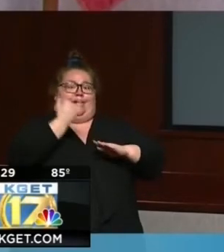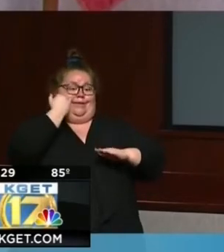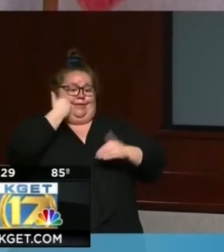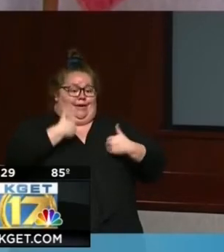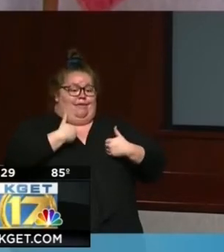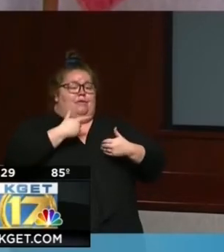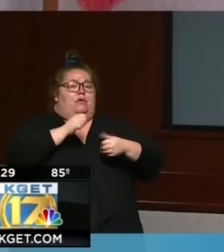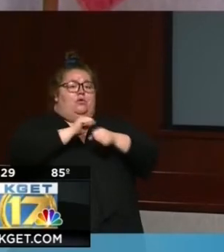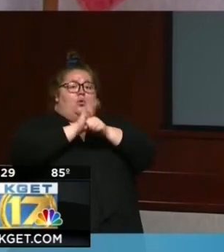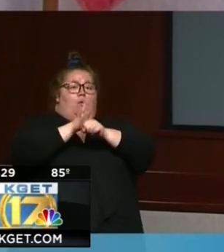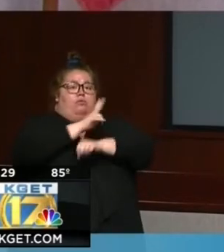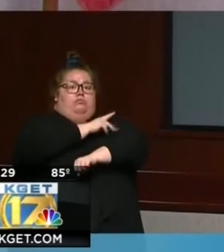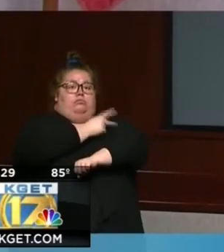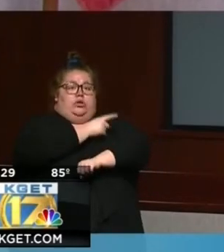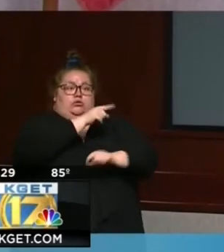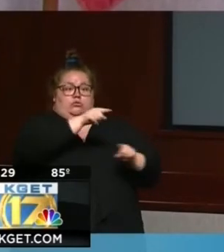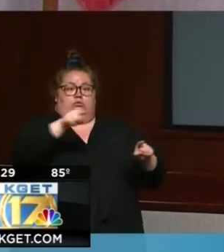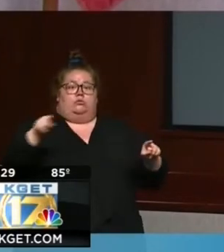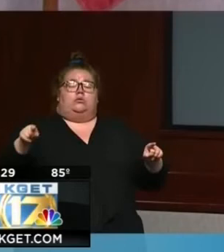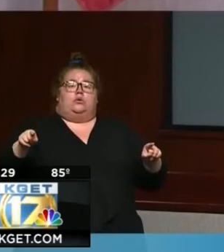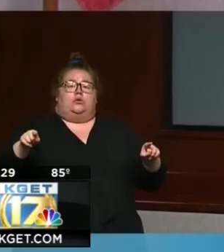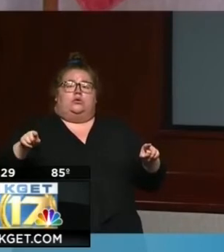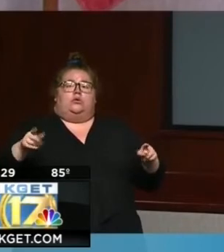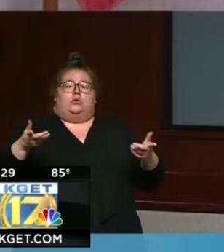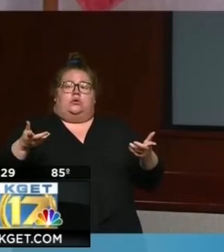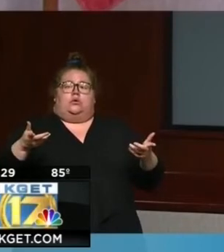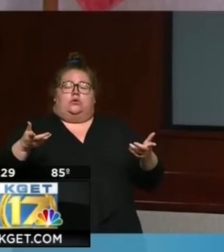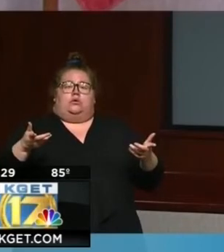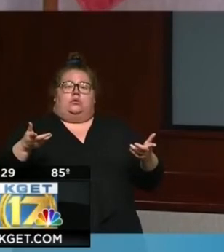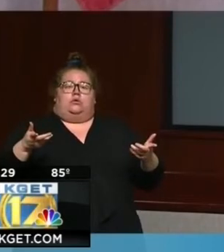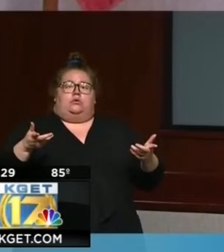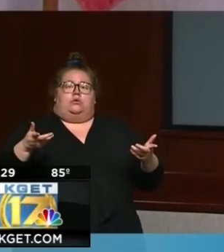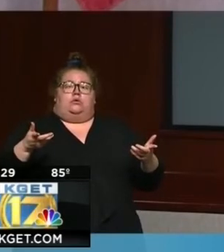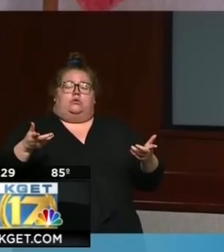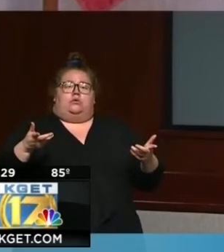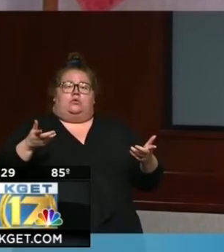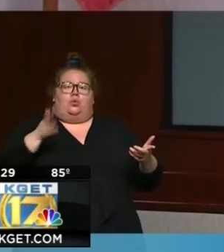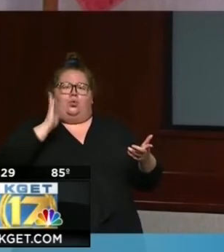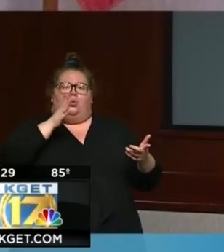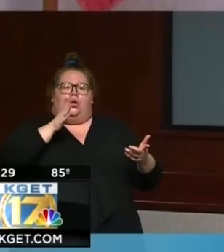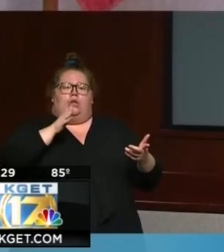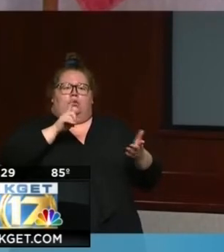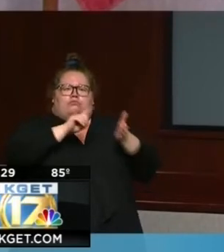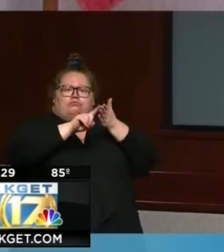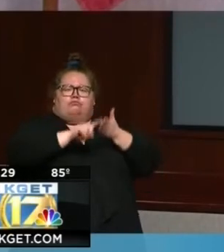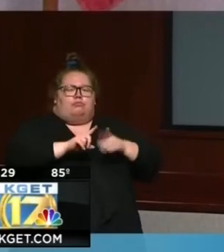INFLUENCE HOW OUR LOCAL SKILL NURSING FACILITIES OPERATE AND ESPECIALLY IF THERE ARE COVID-19 PATIENTS COMING IN